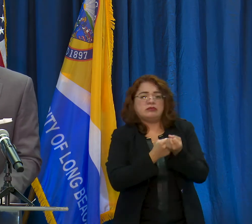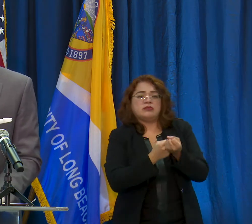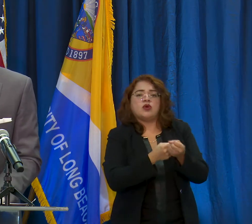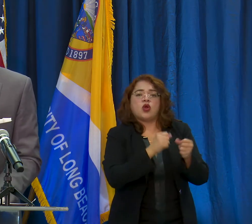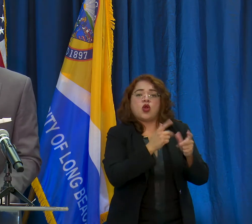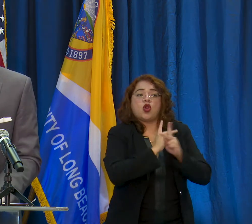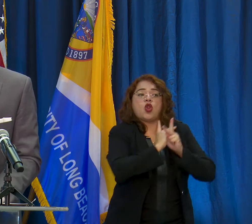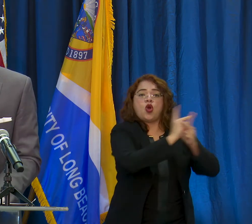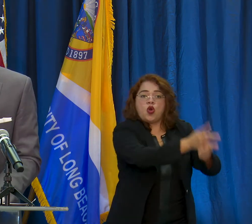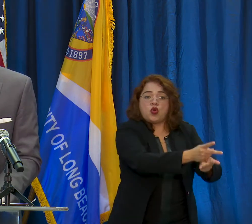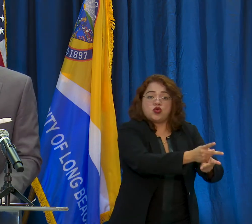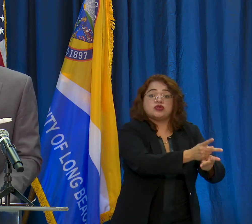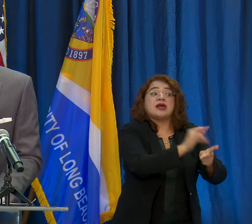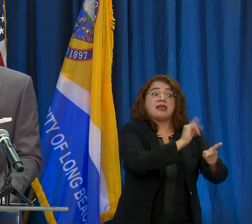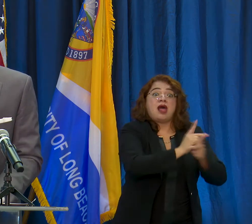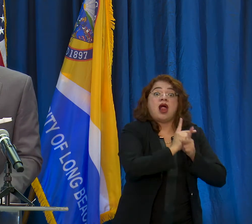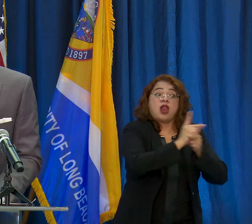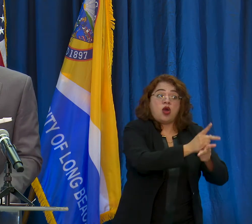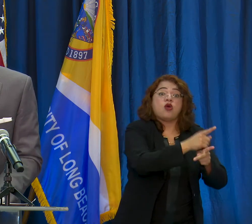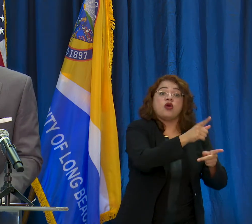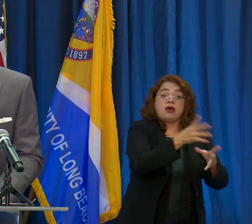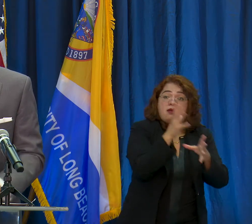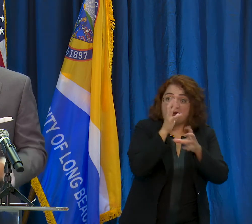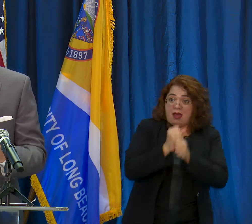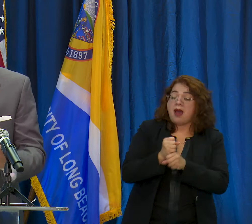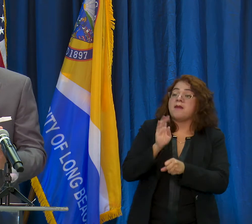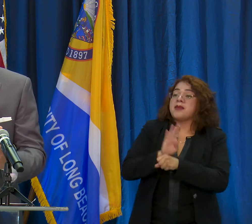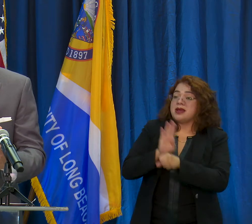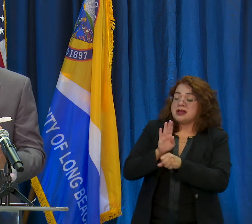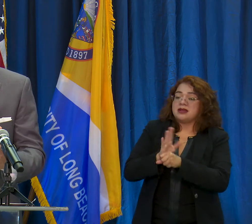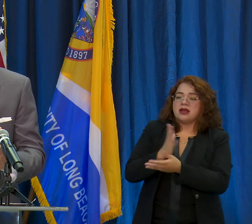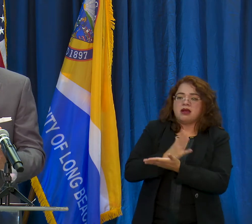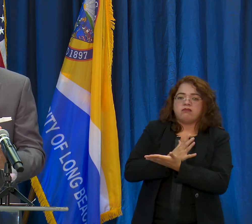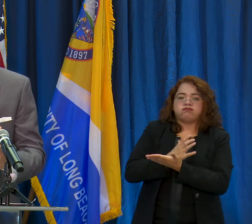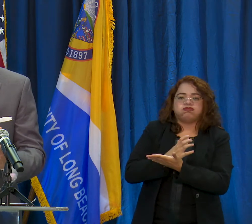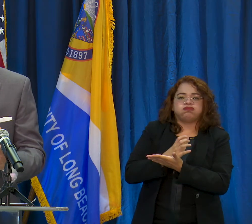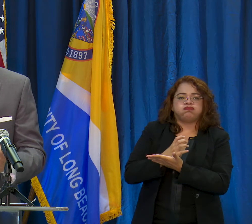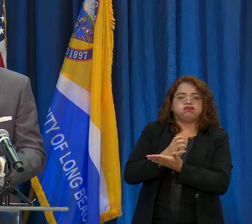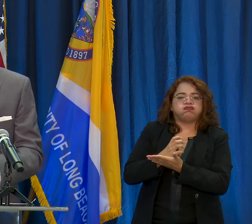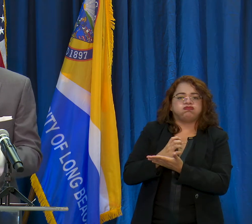amounts run out, and now we're facing questions about whether they will keep